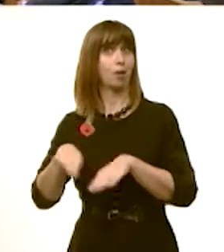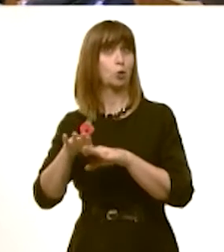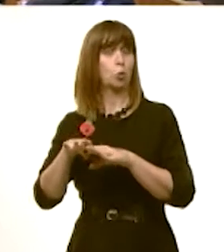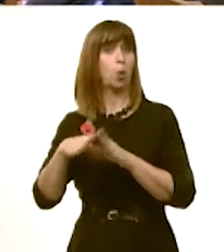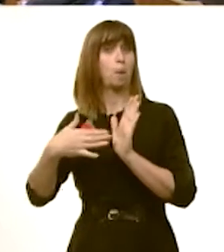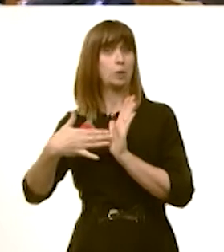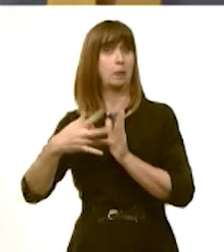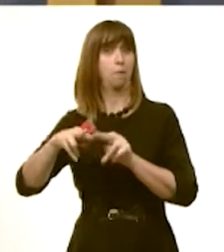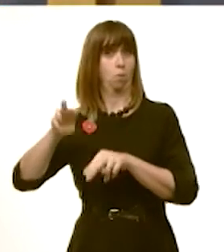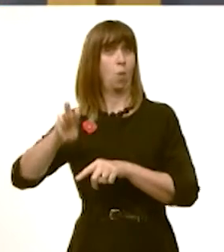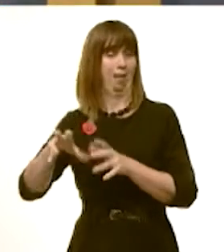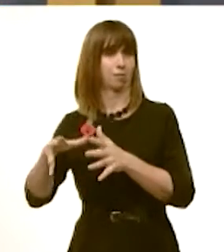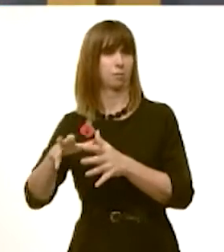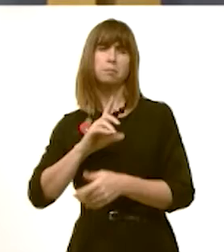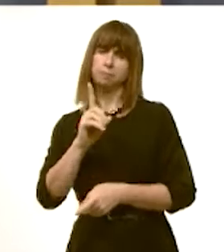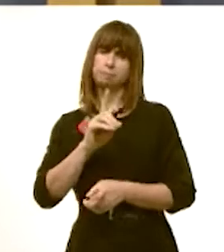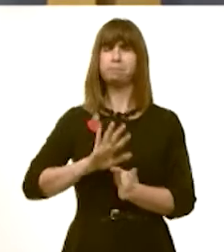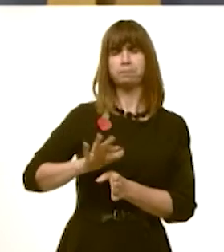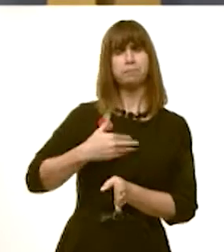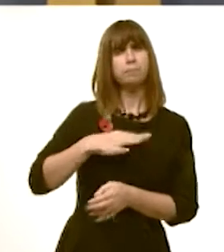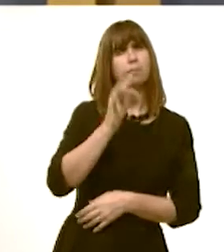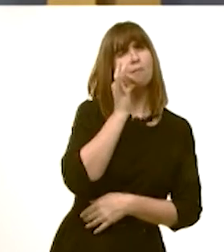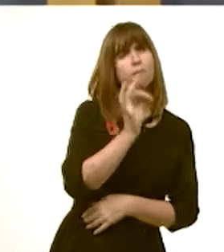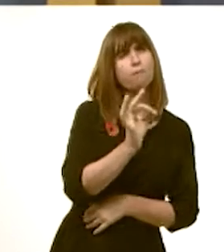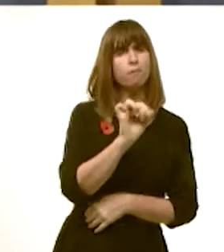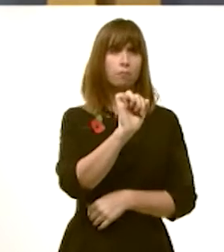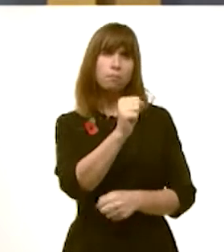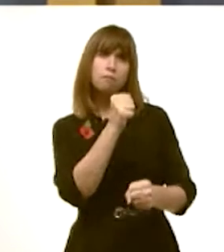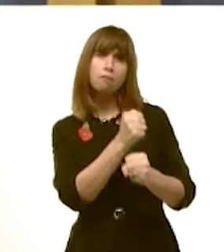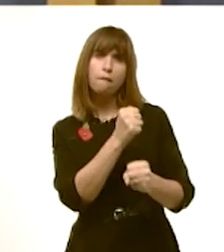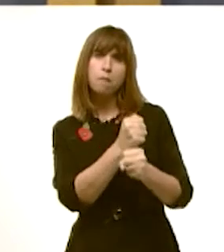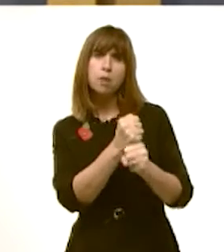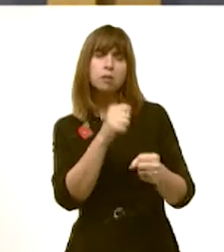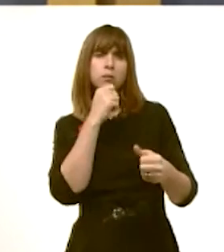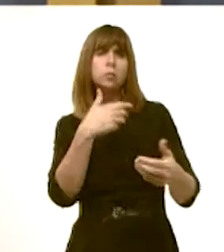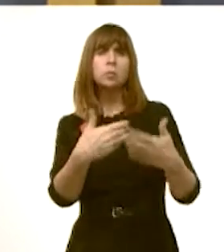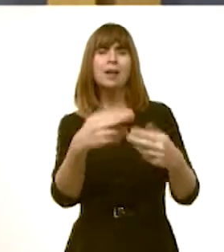I ask you what you think the Governmentís role is in resolving industrial disputes when